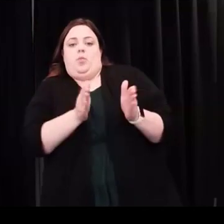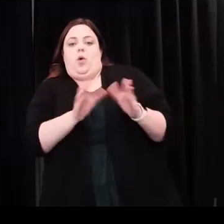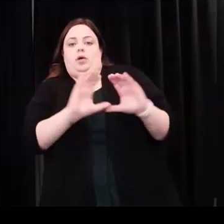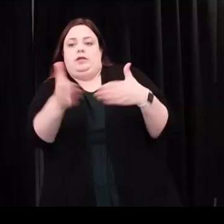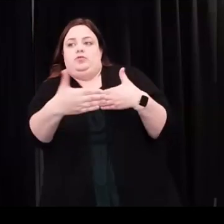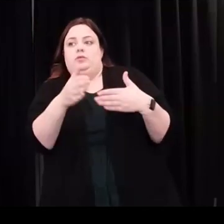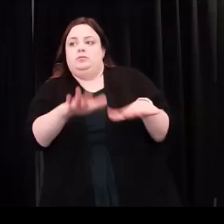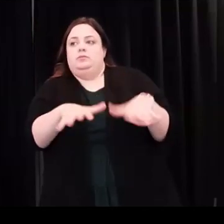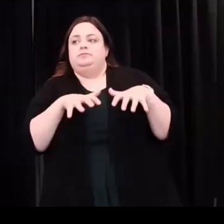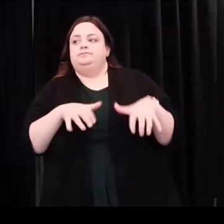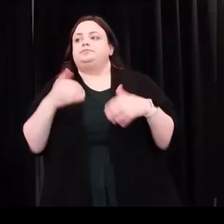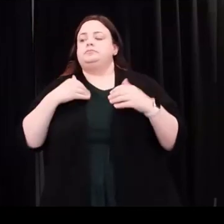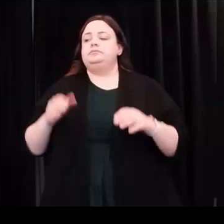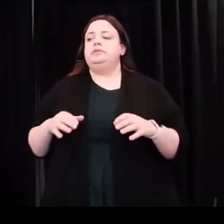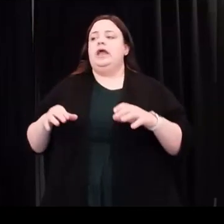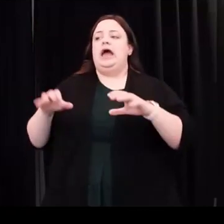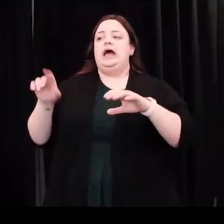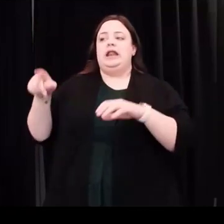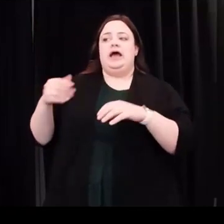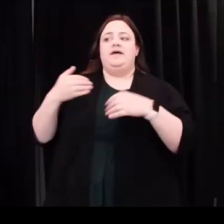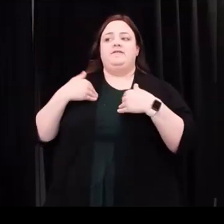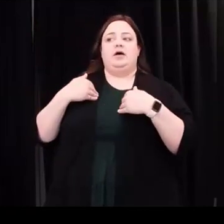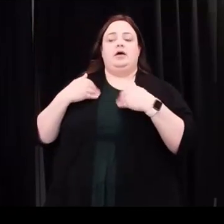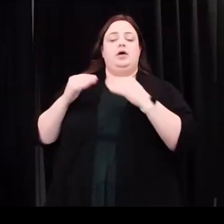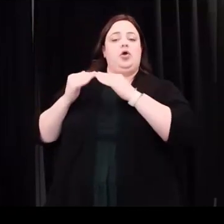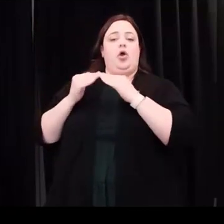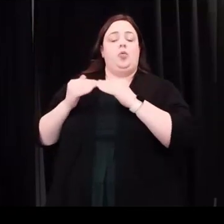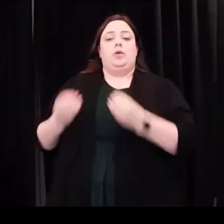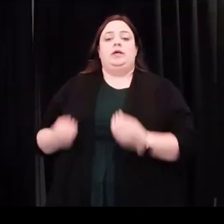I had a co-worker with a profound stutter. Actually several co-workers with profound